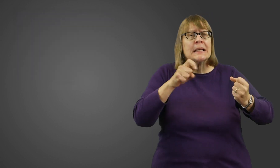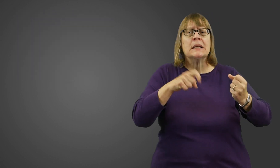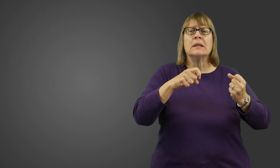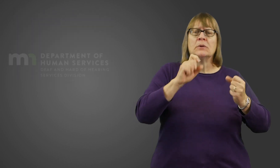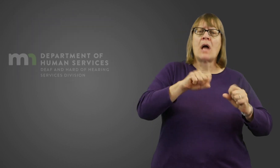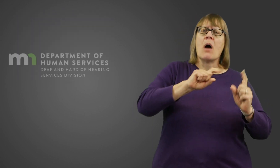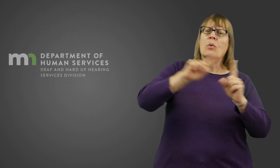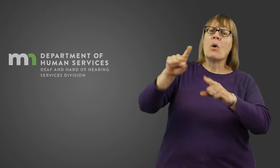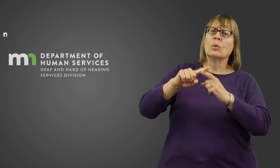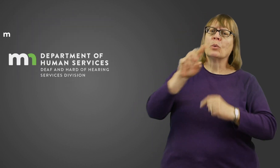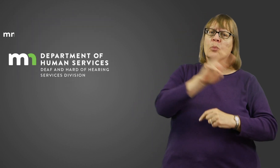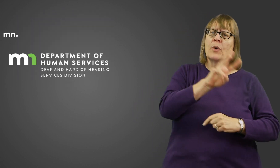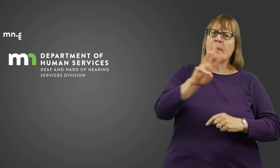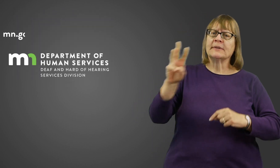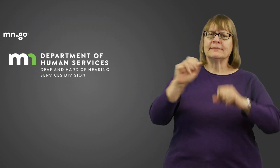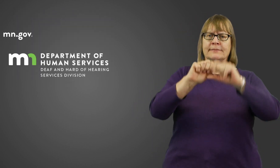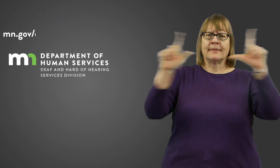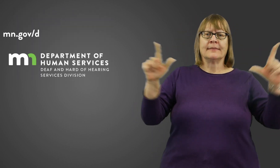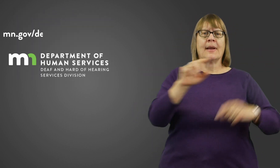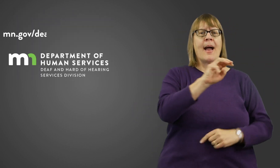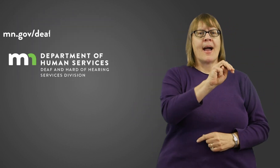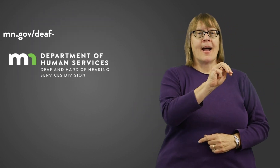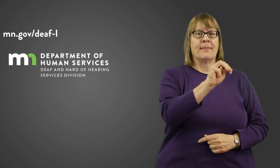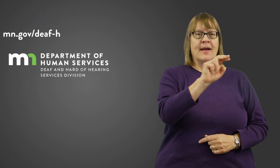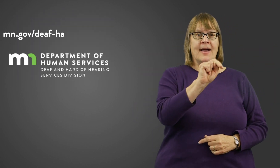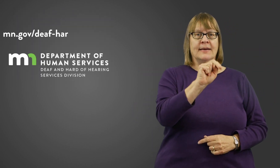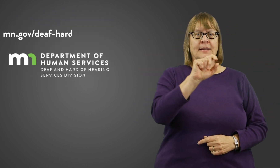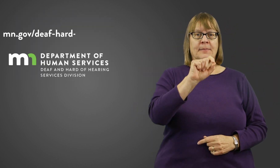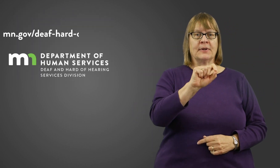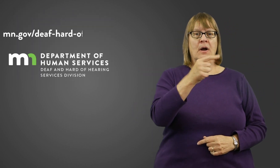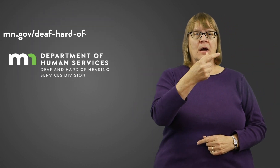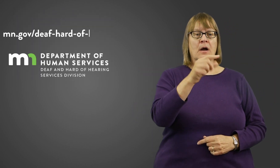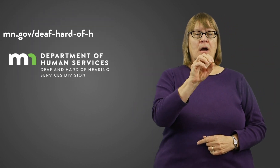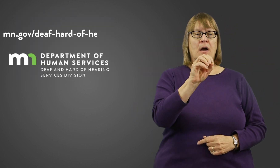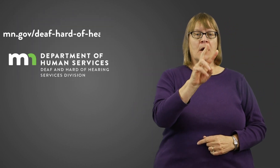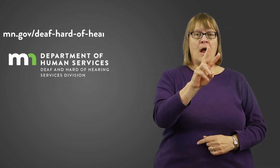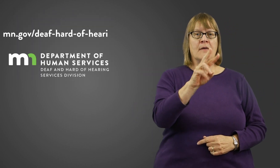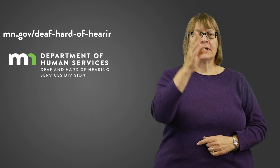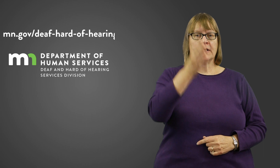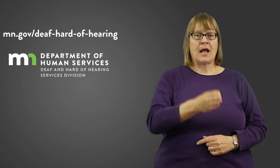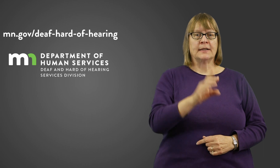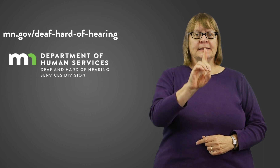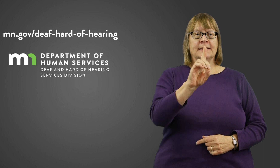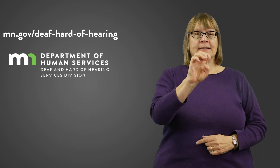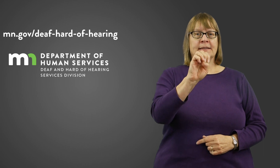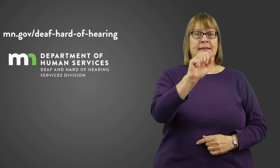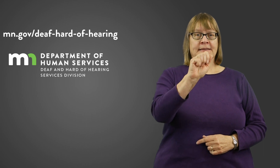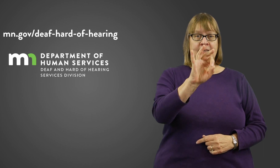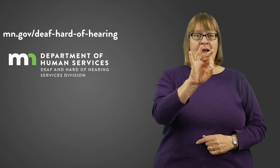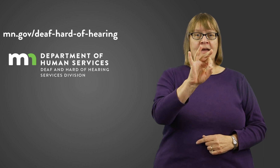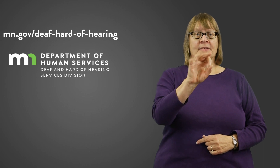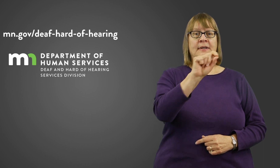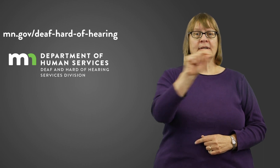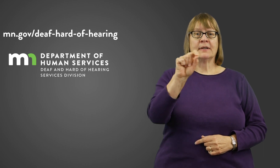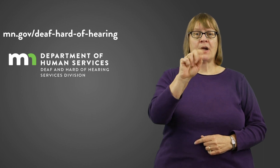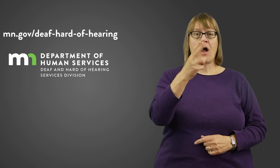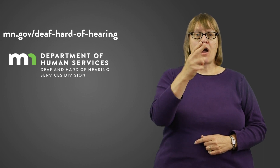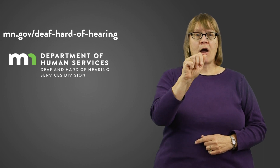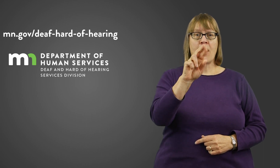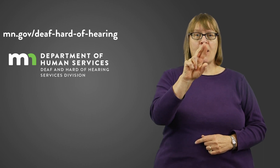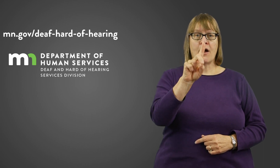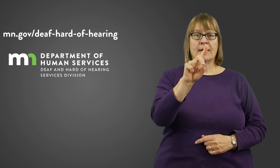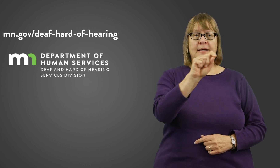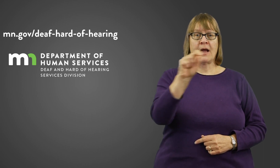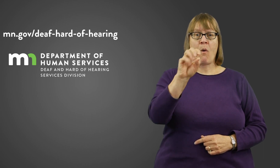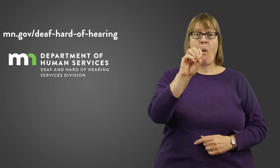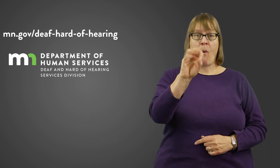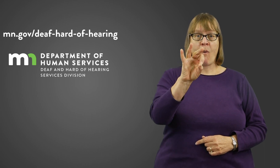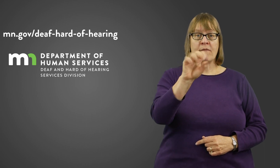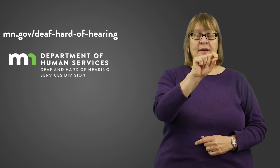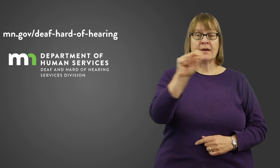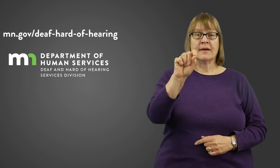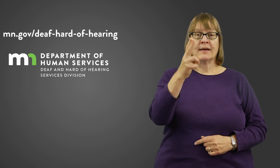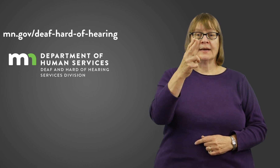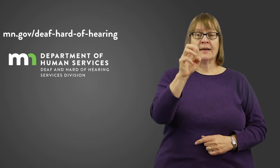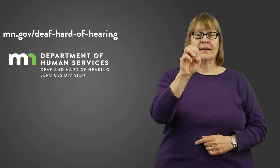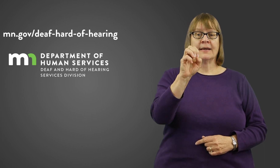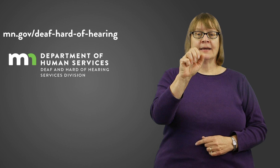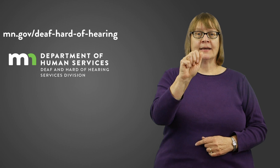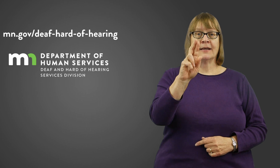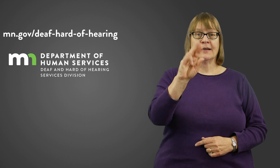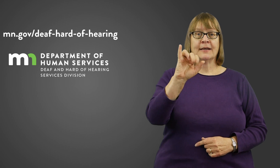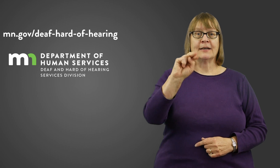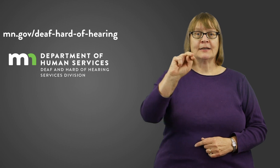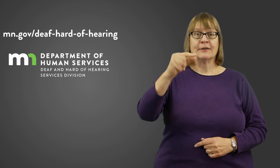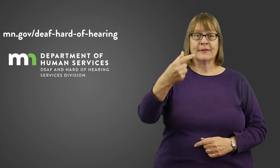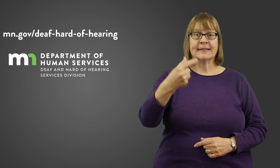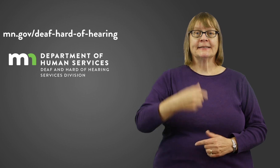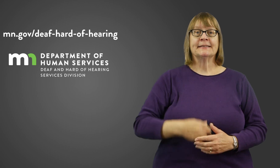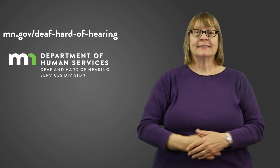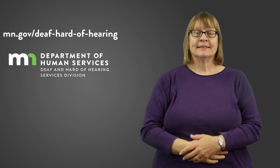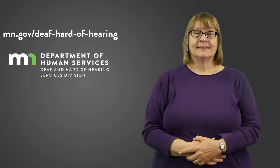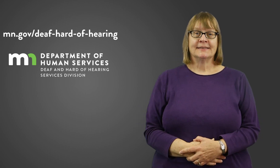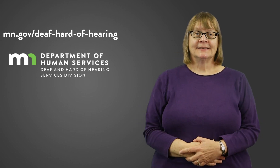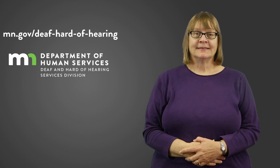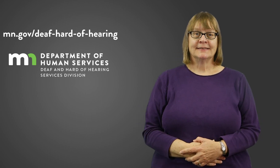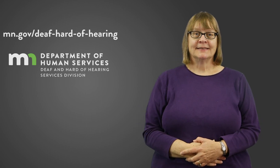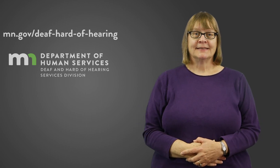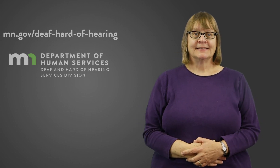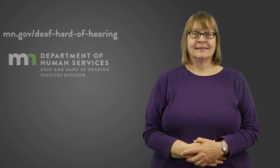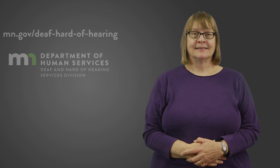For more information and assistance, go to mn.gov/deaf-hard-of-hearing.